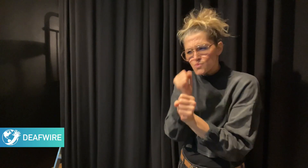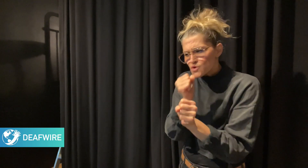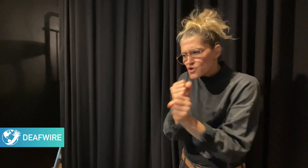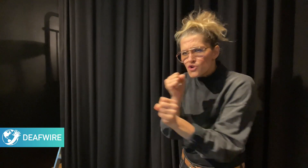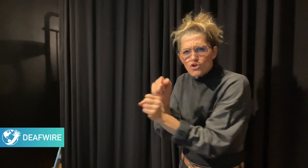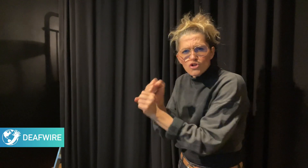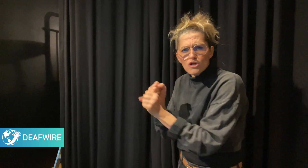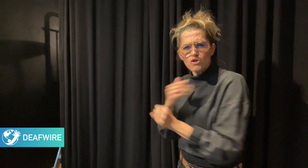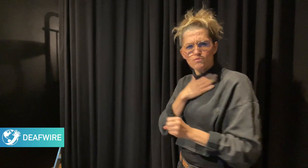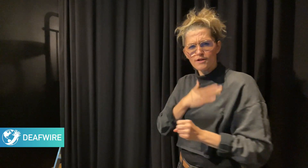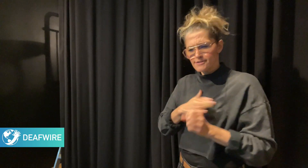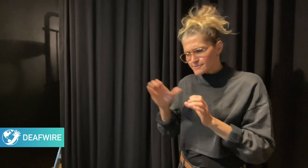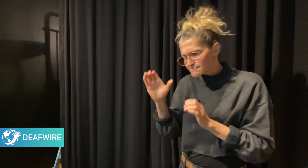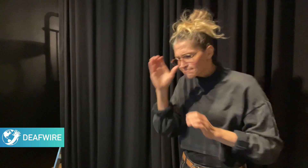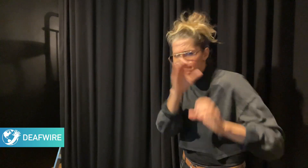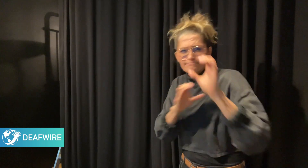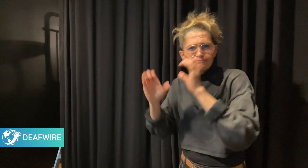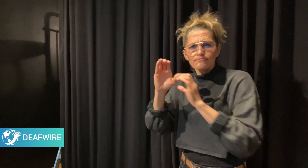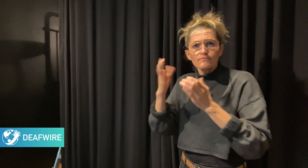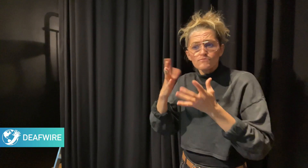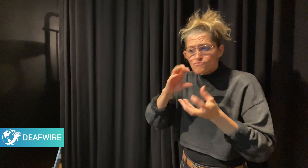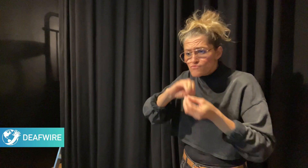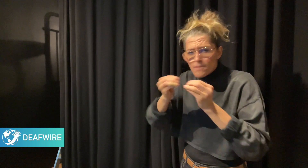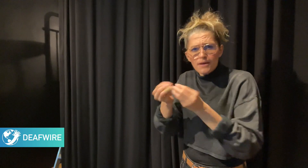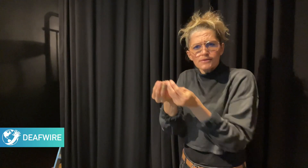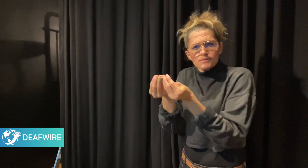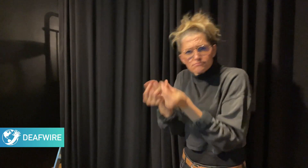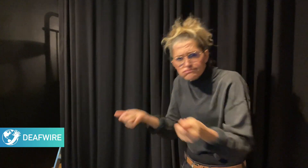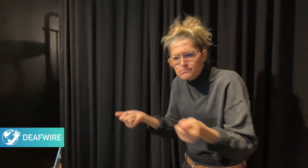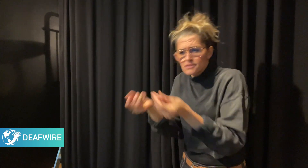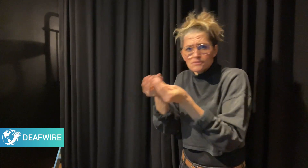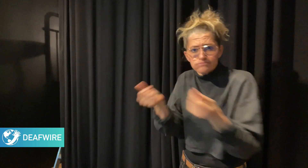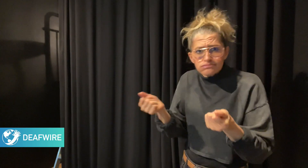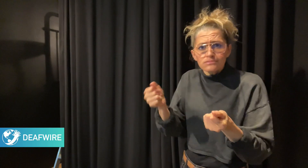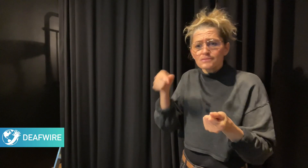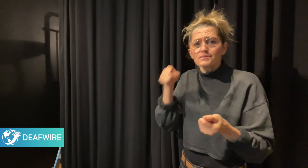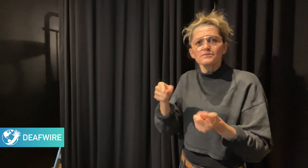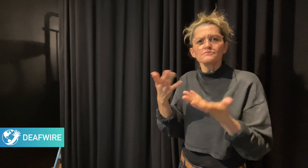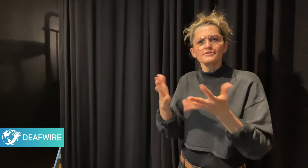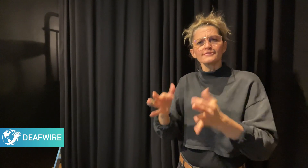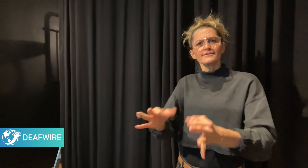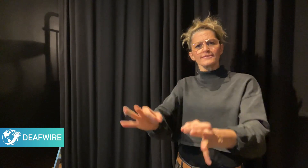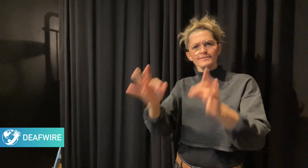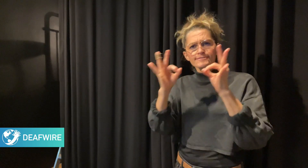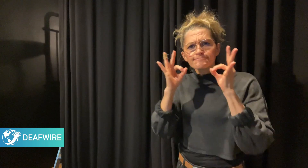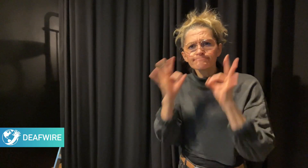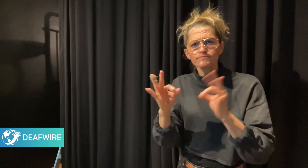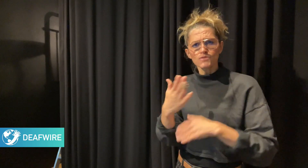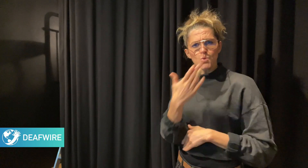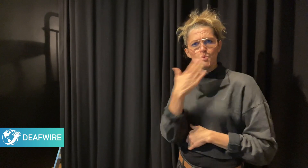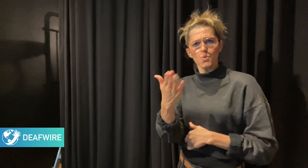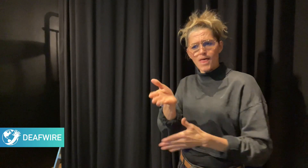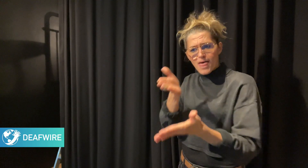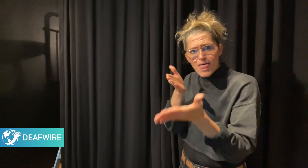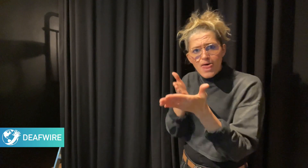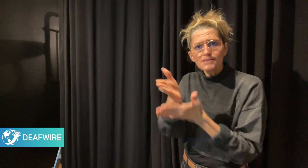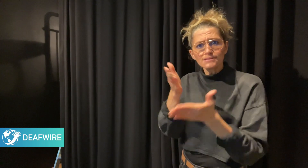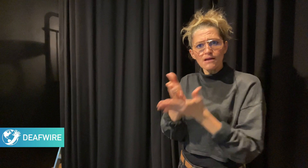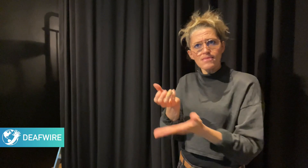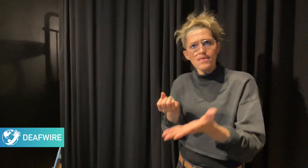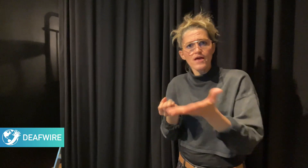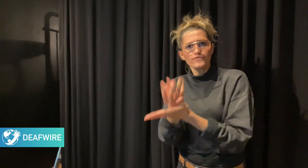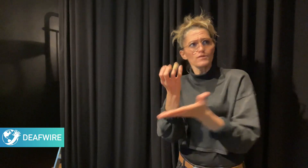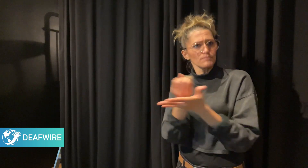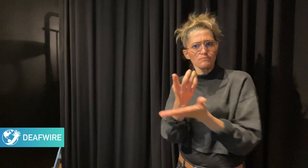to find solutions that ensure accurate access to information